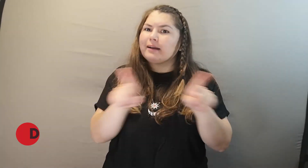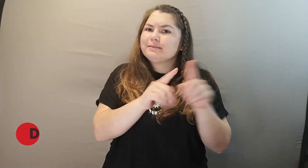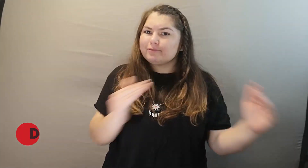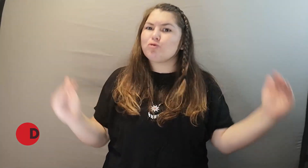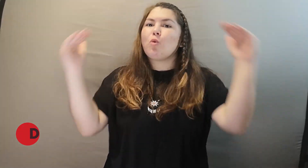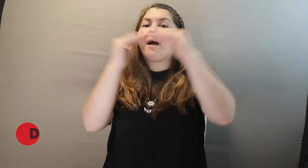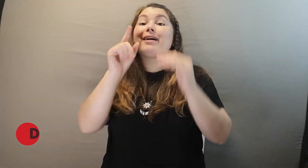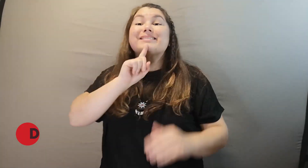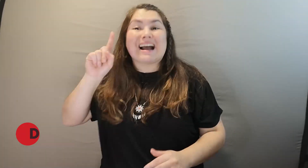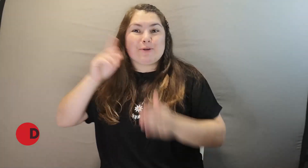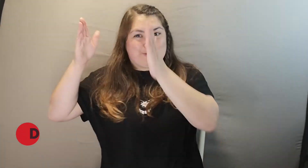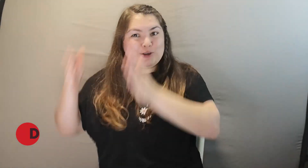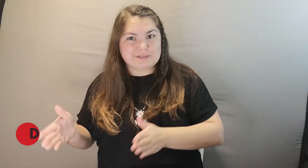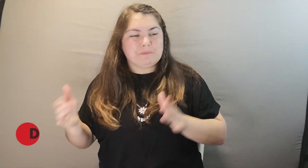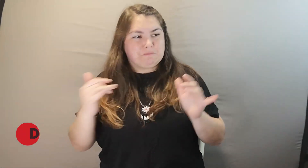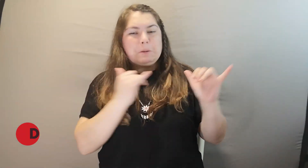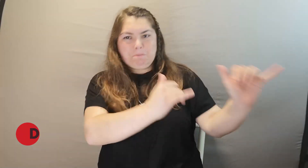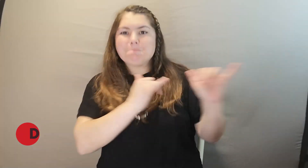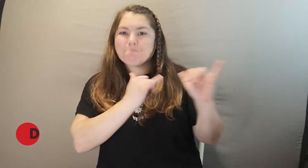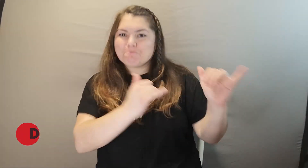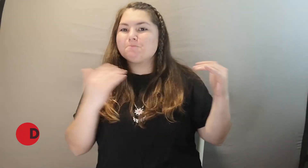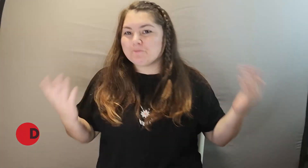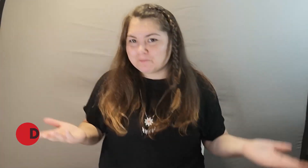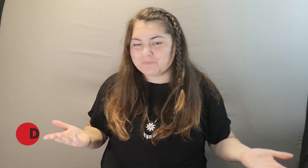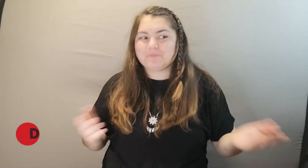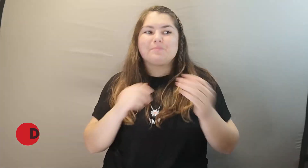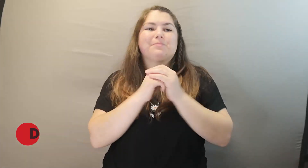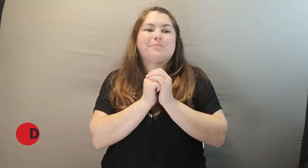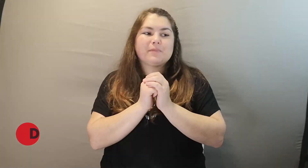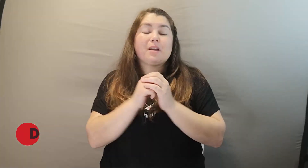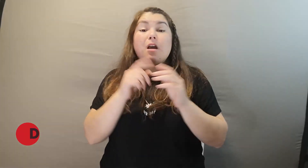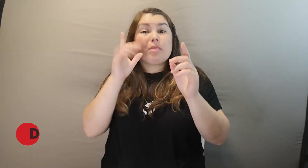equal to a Deaf person.